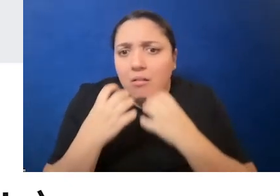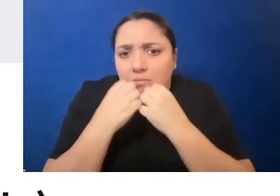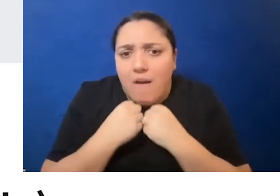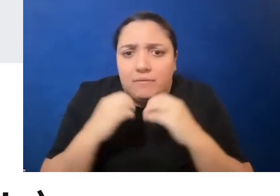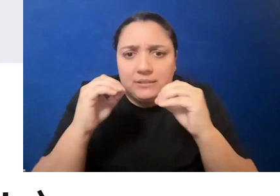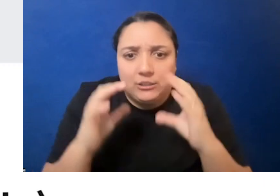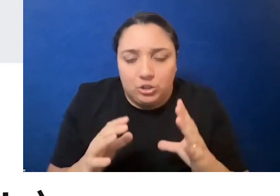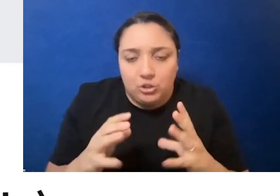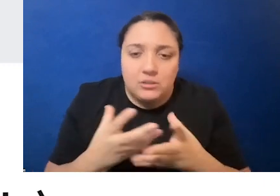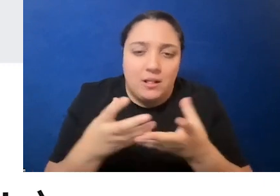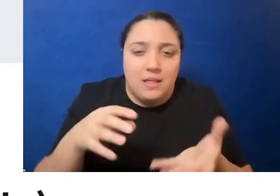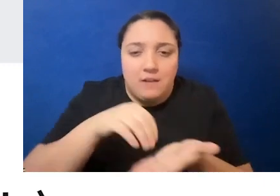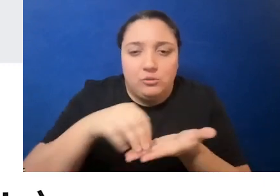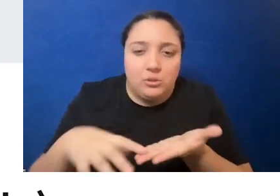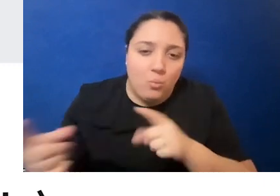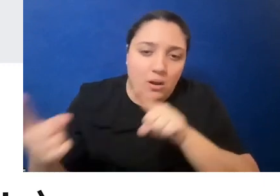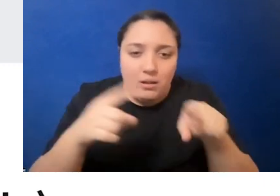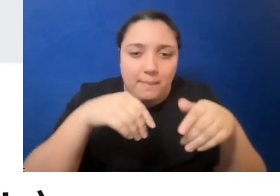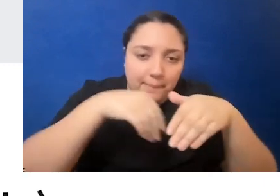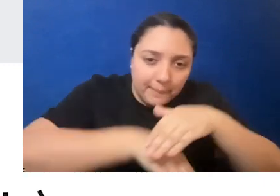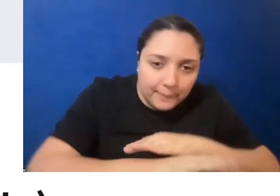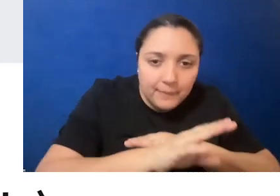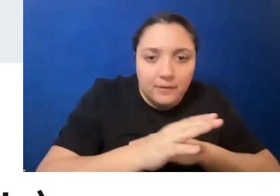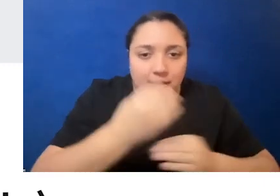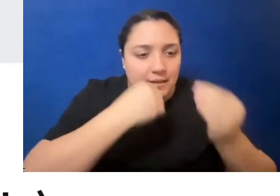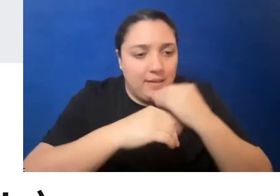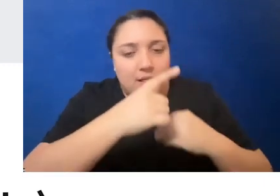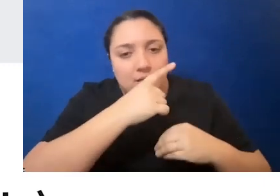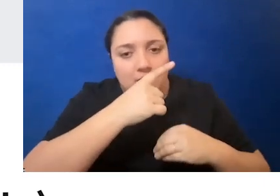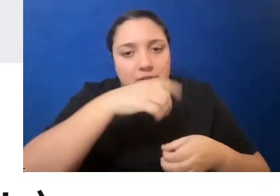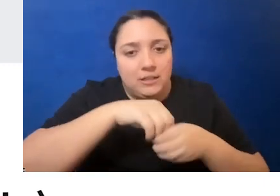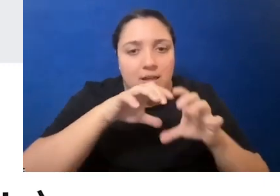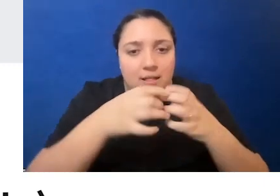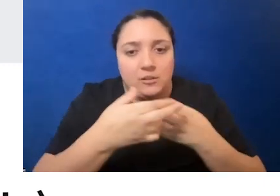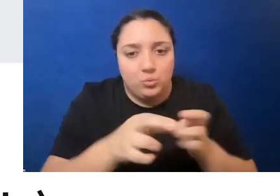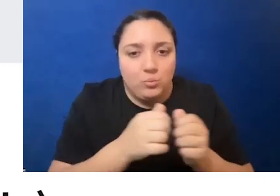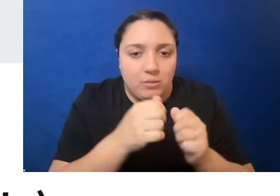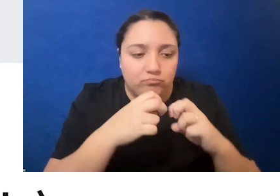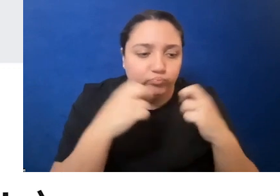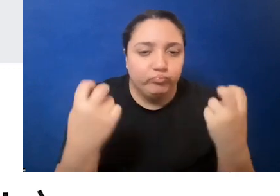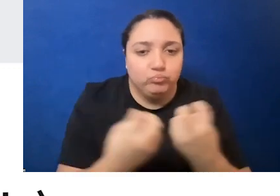PSYCHOLOGISTS AND BELOVED TEACHERS THAT SOMEWHERE A LOT OF KIDS DOING THINGS AT LUNCH EACH